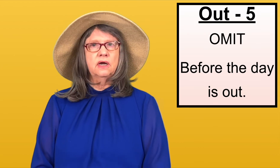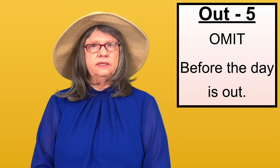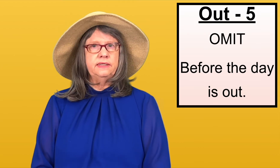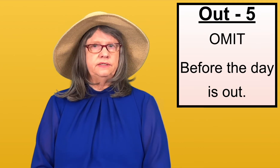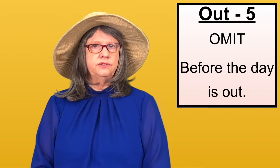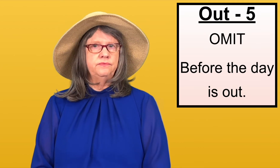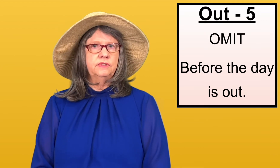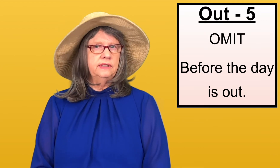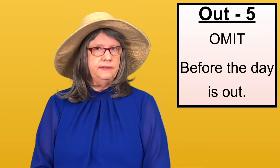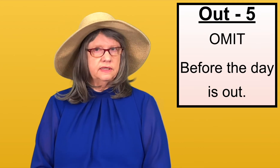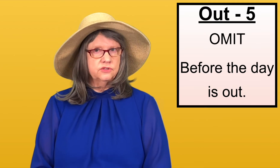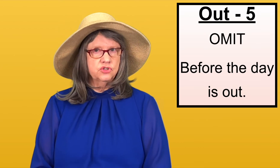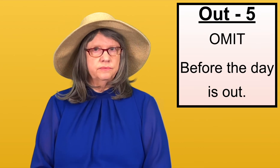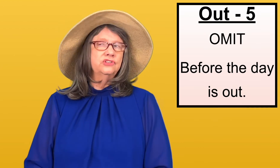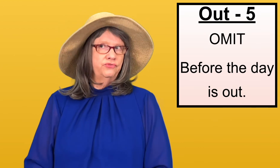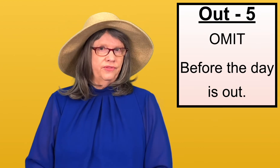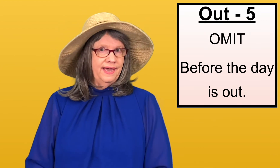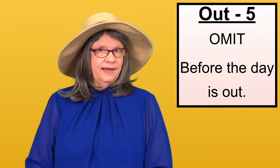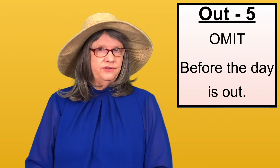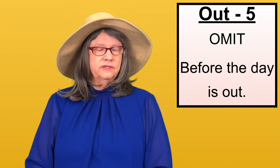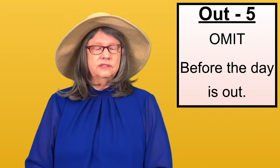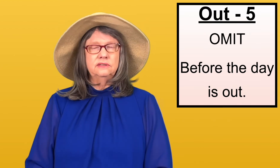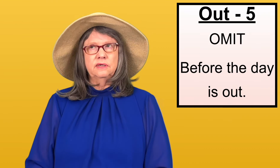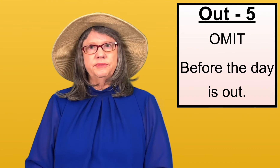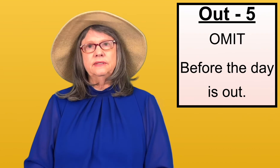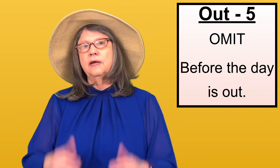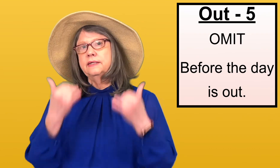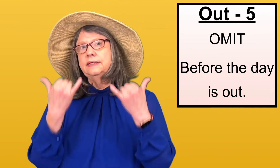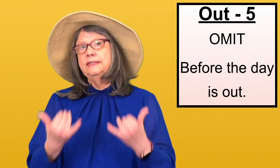I need to clean the kitchen. So for that you could sign something like